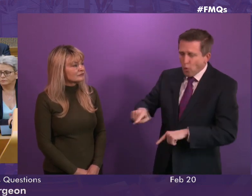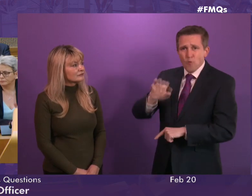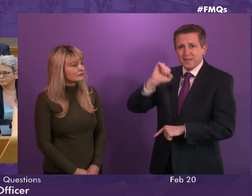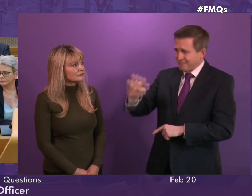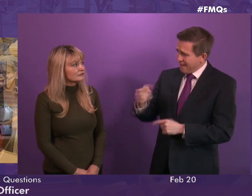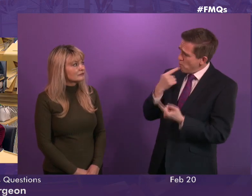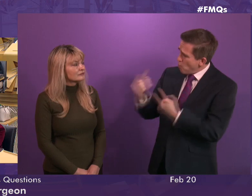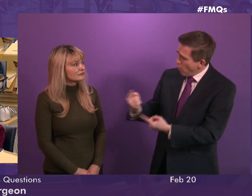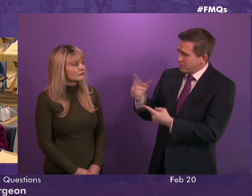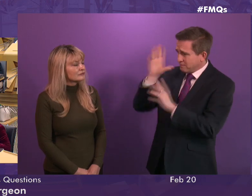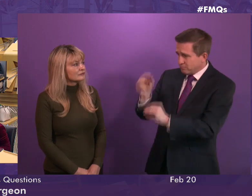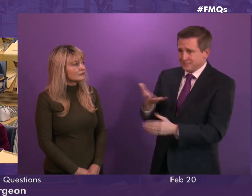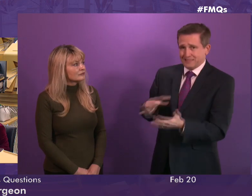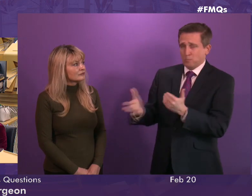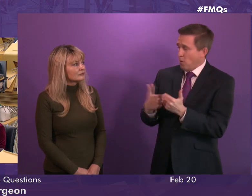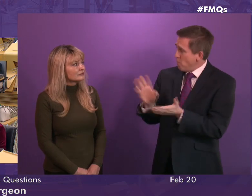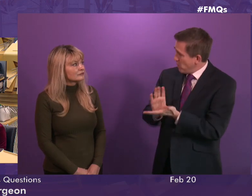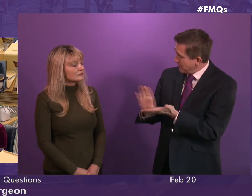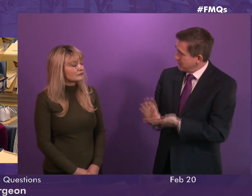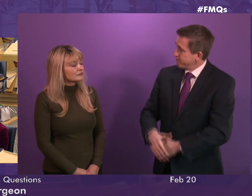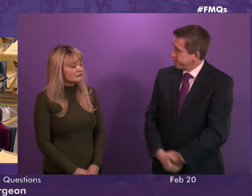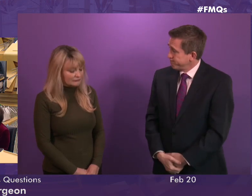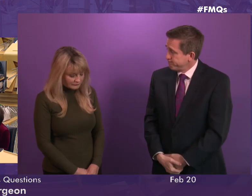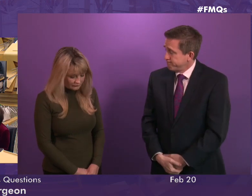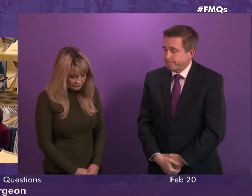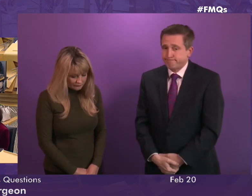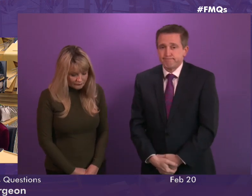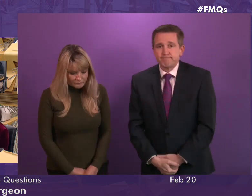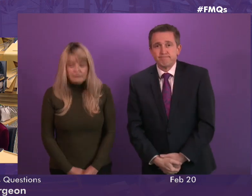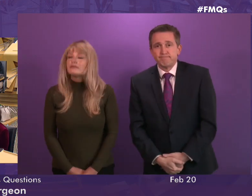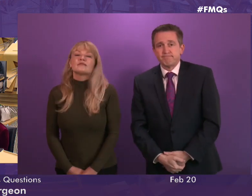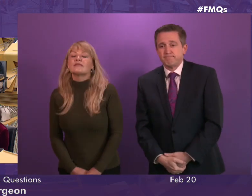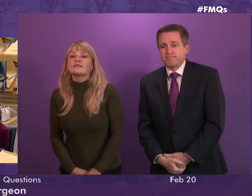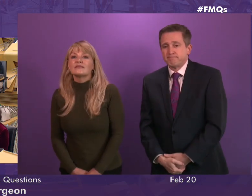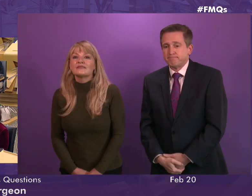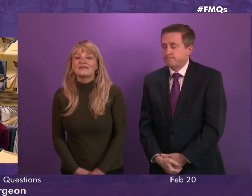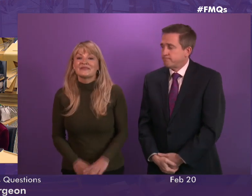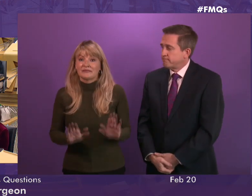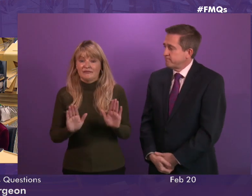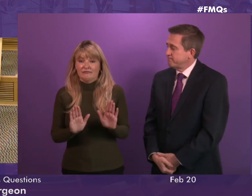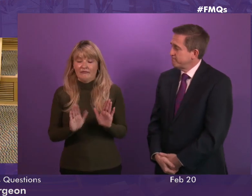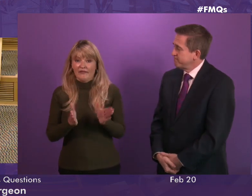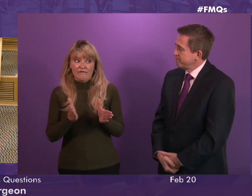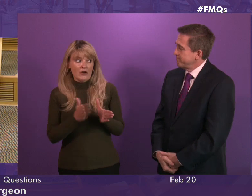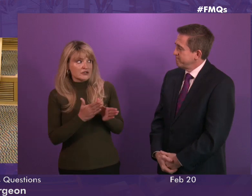The First Minister (Nicola Sturgeon): First, let me point out to Jackson Carlaw